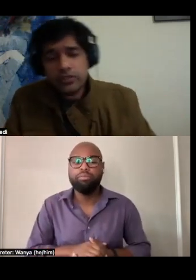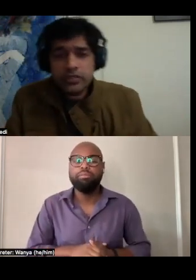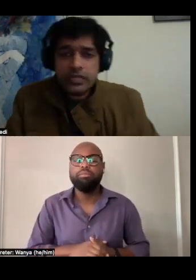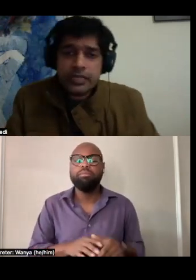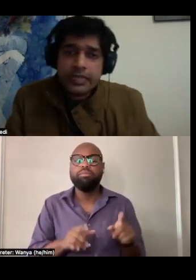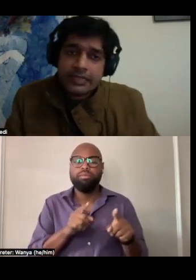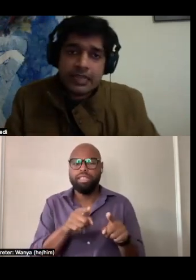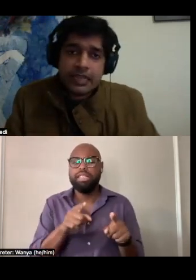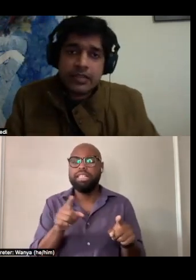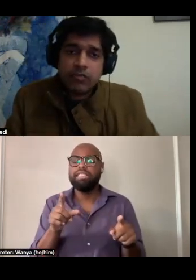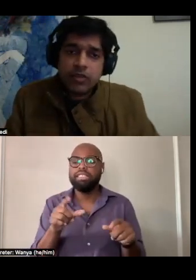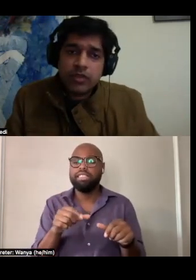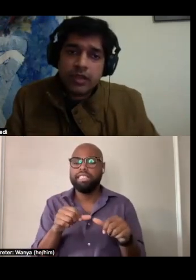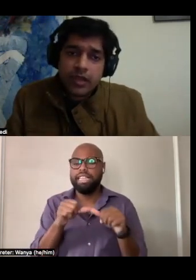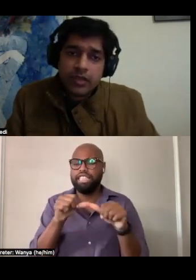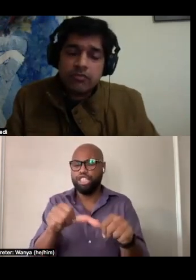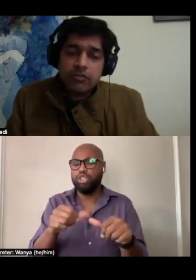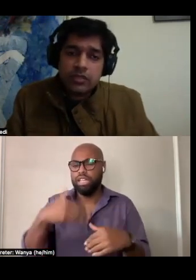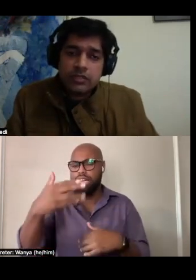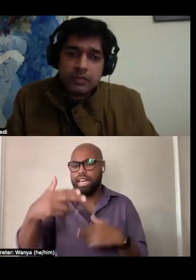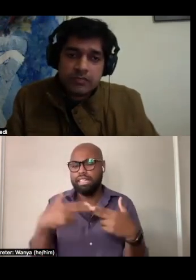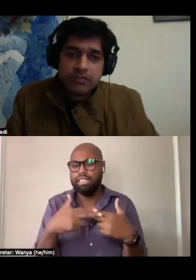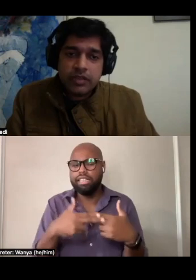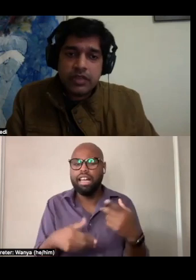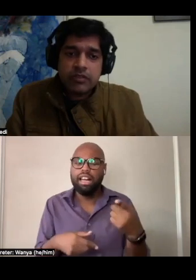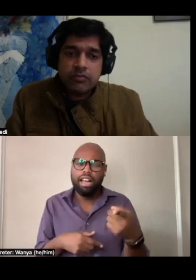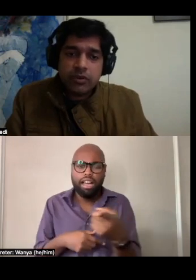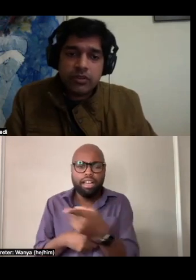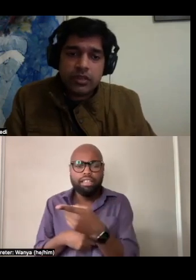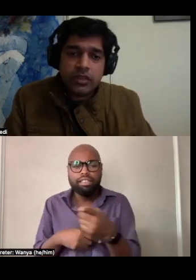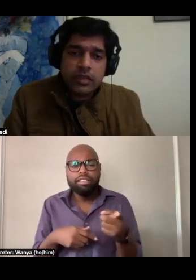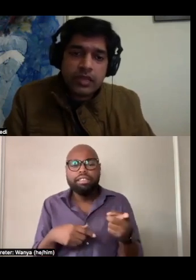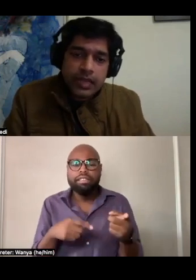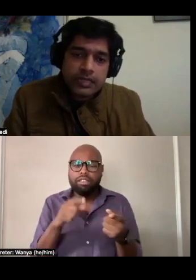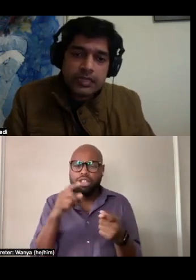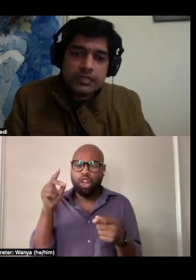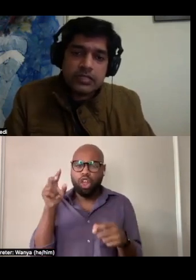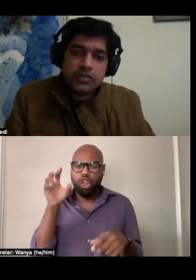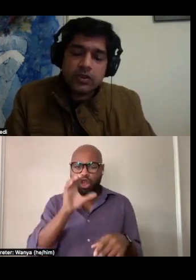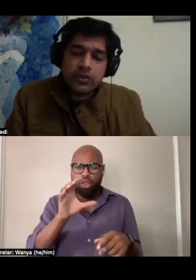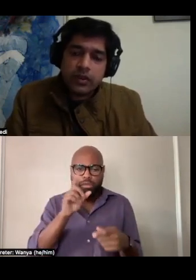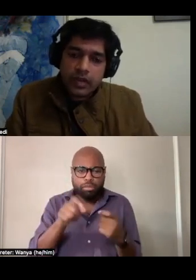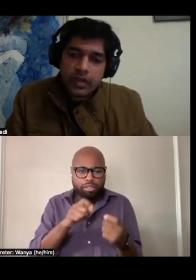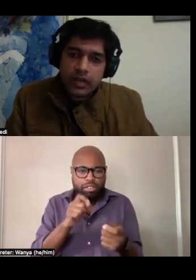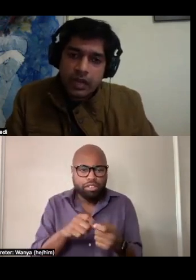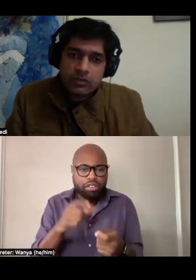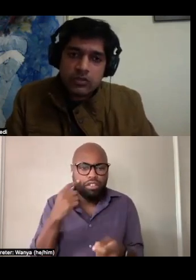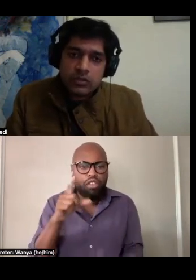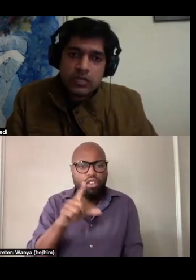the next slide where we kind of look specifically for the LTSS households.